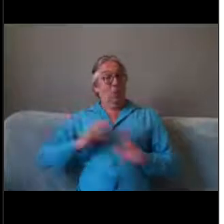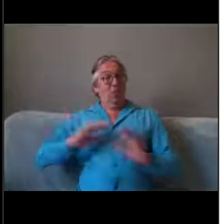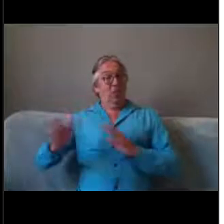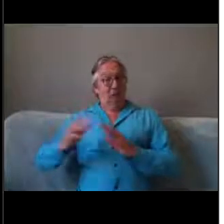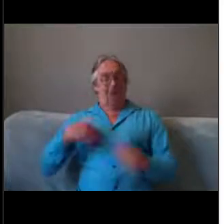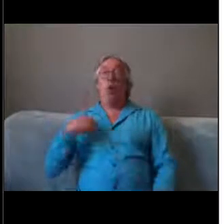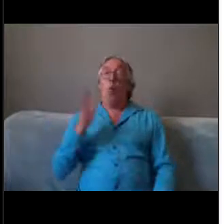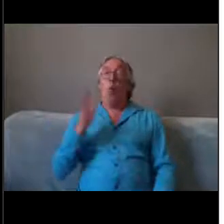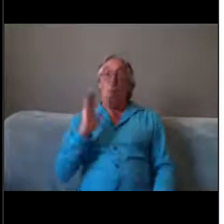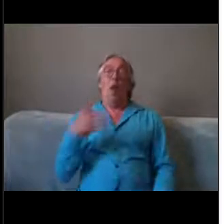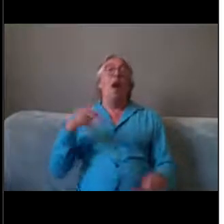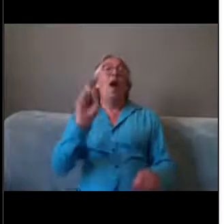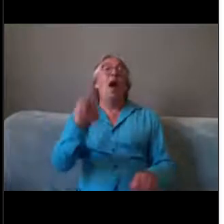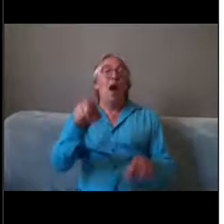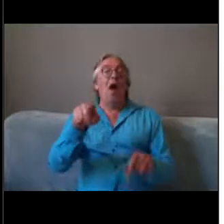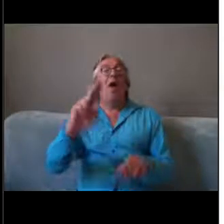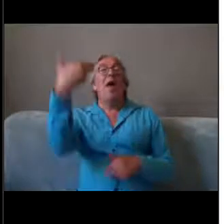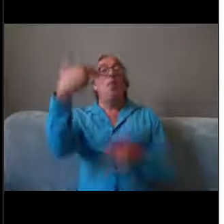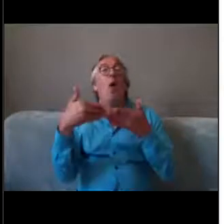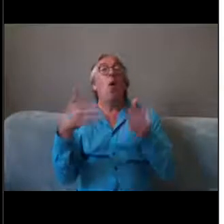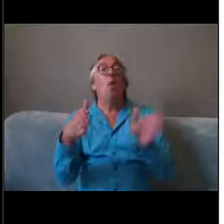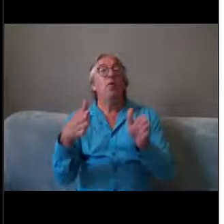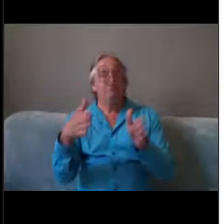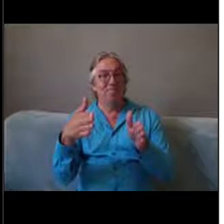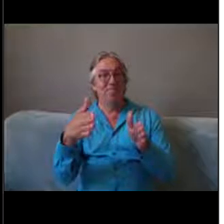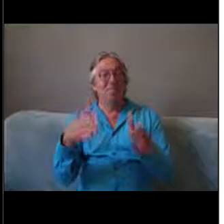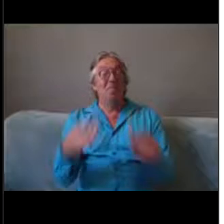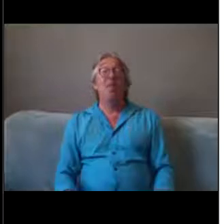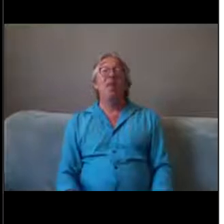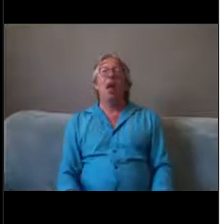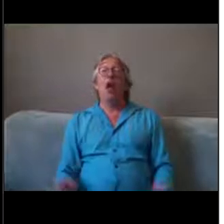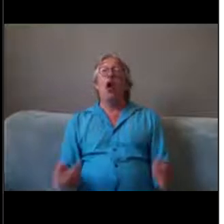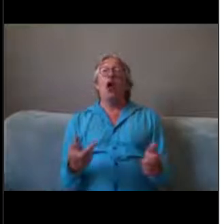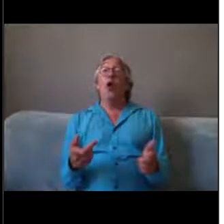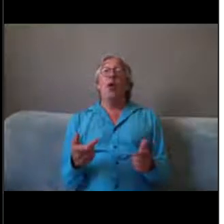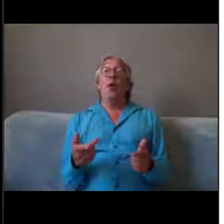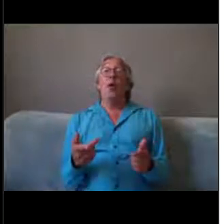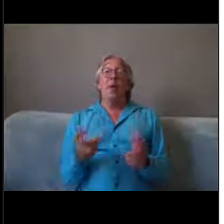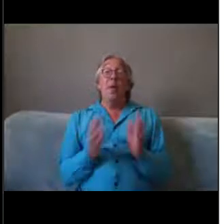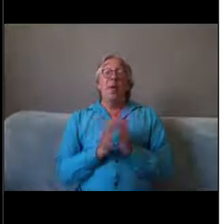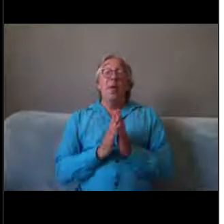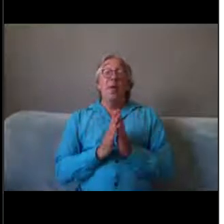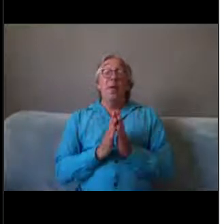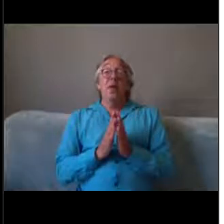You'll also see the presentations on the screen when these ones start.